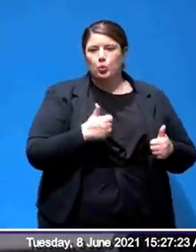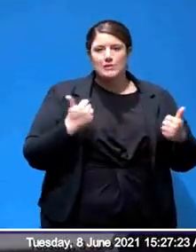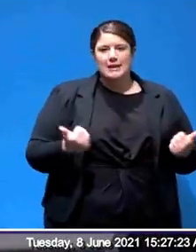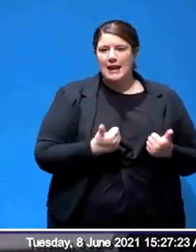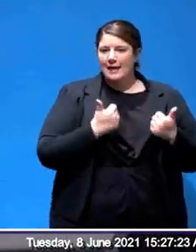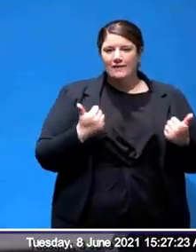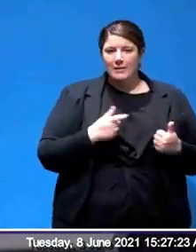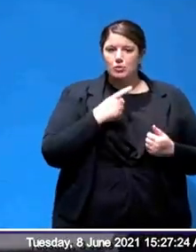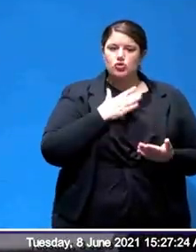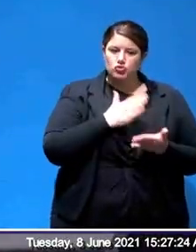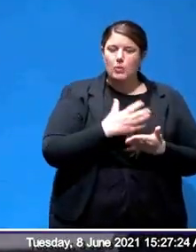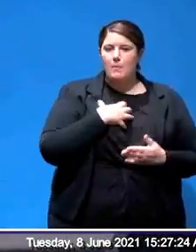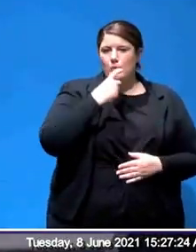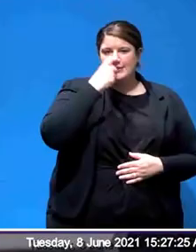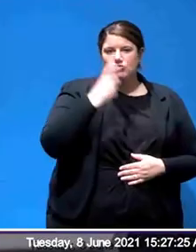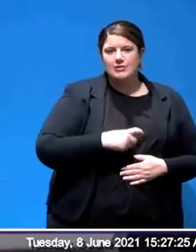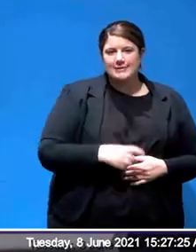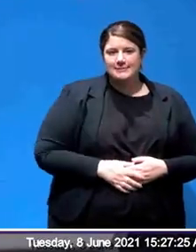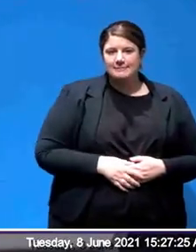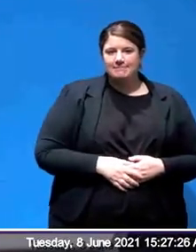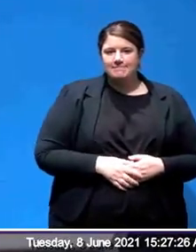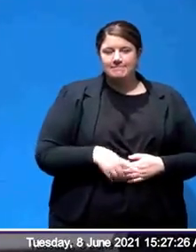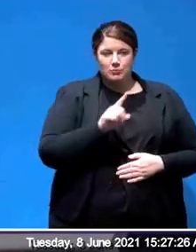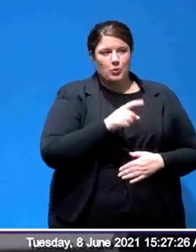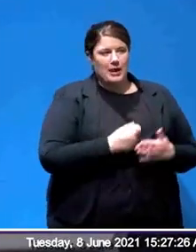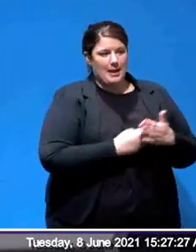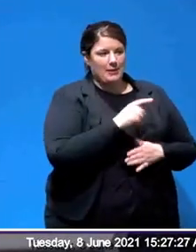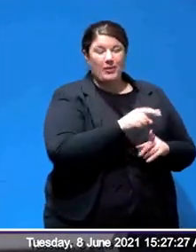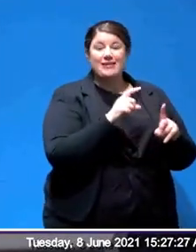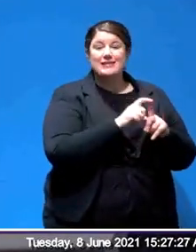the scale of what was happening with Daniel's bruising.